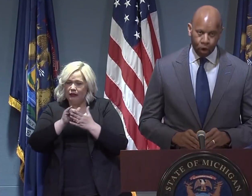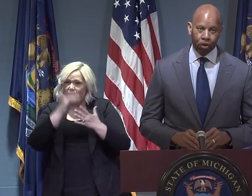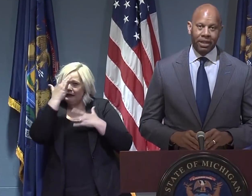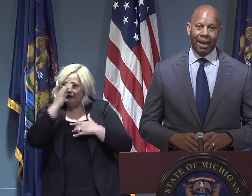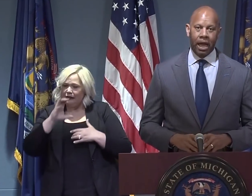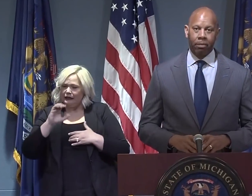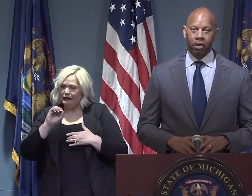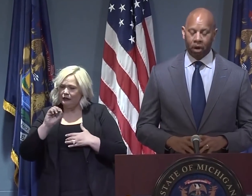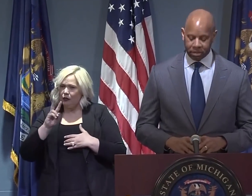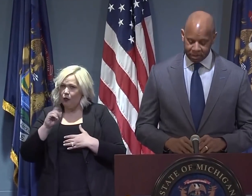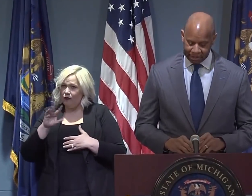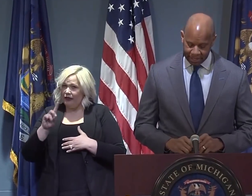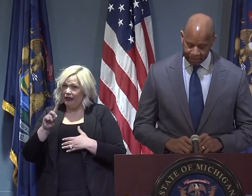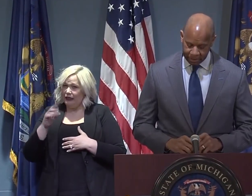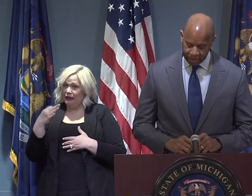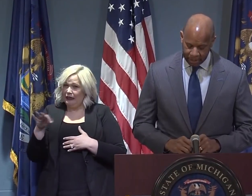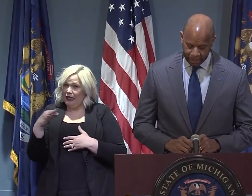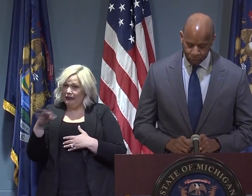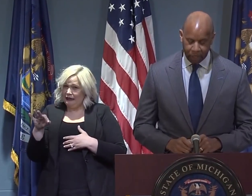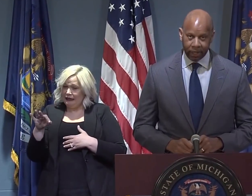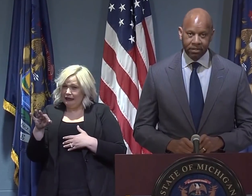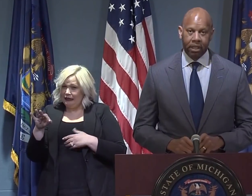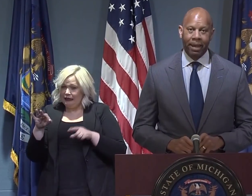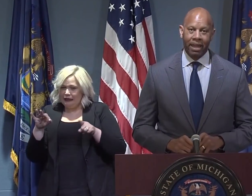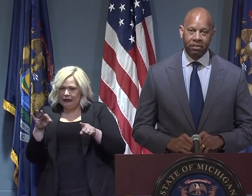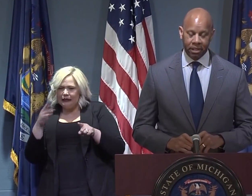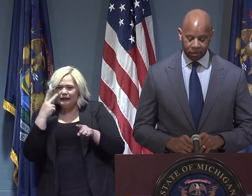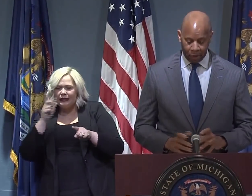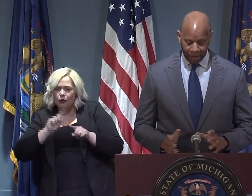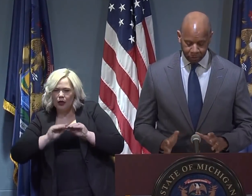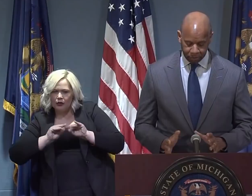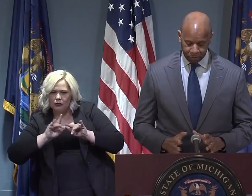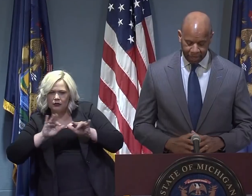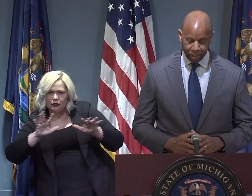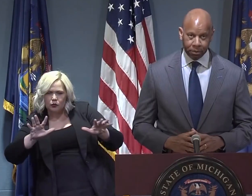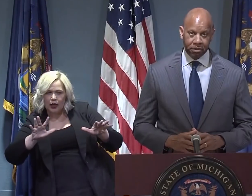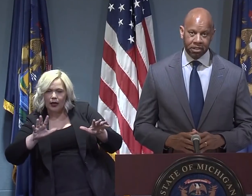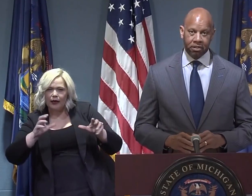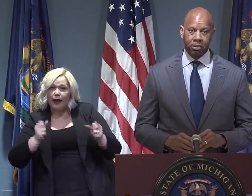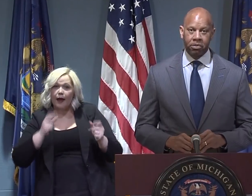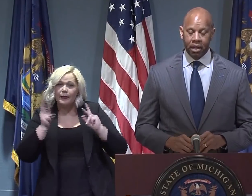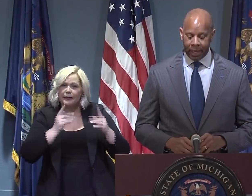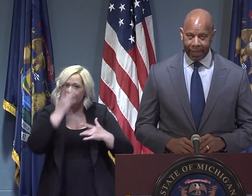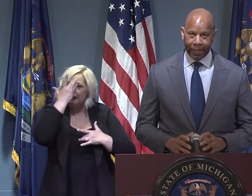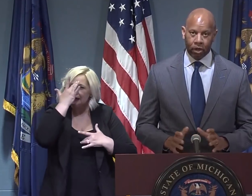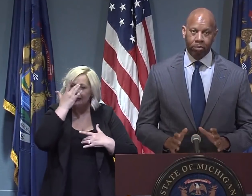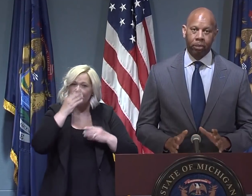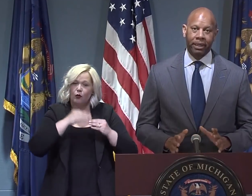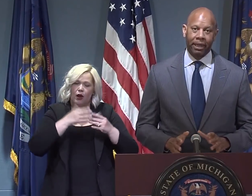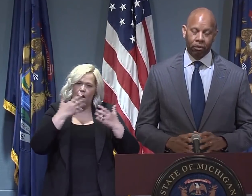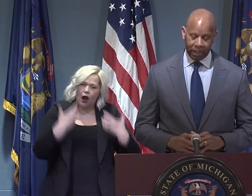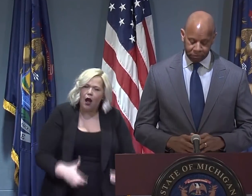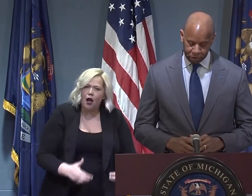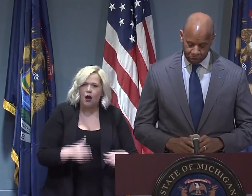WE WILL USE THESE EIGHT REGIONS TO TRACK THE INTENSITY AND EVOLUTION OF THE DISEASE OVER TIME ACROSS OUR STATE AS WELL AS